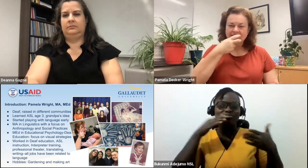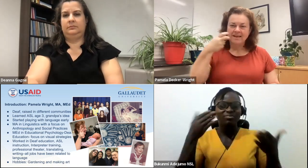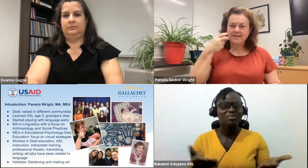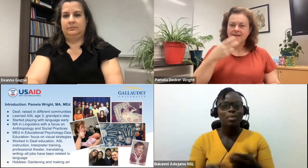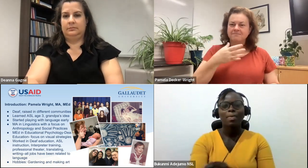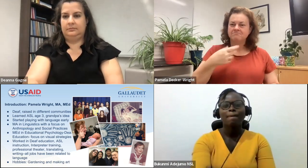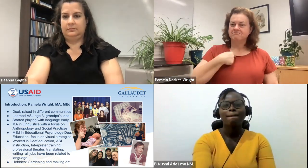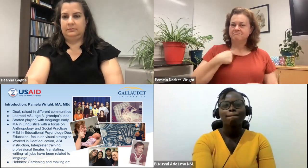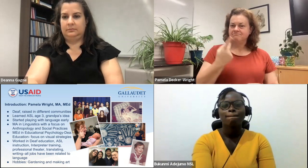so i'll introduce my